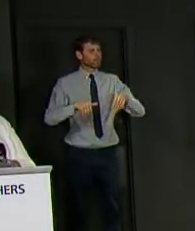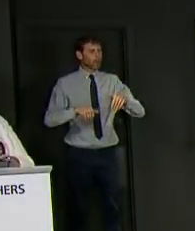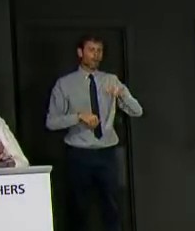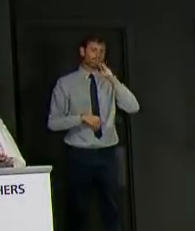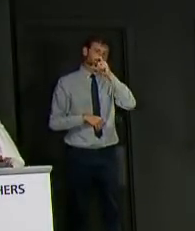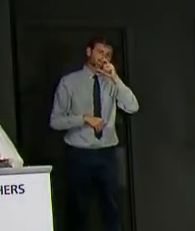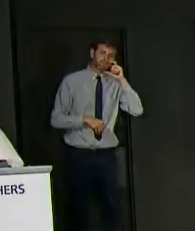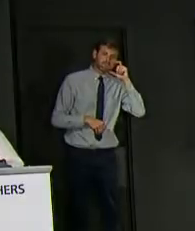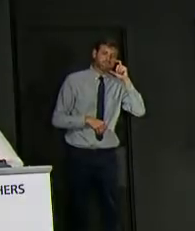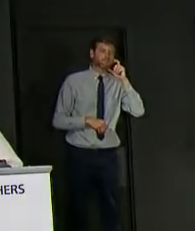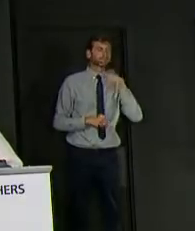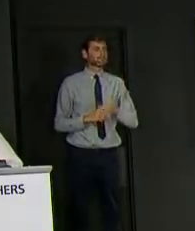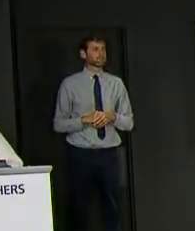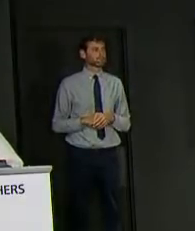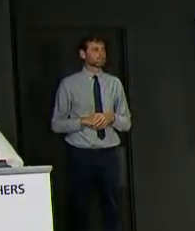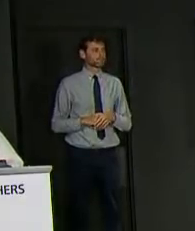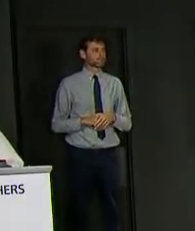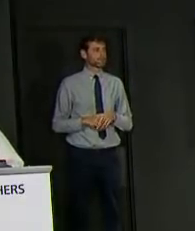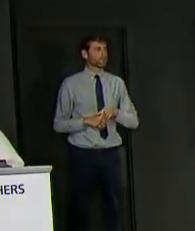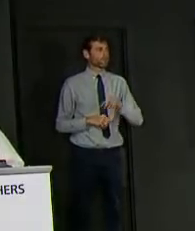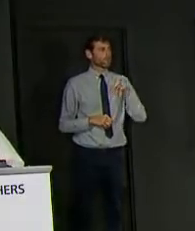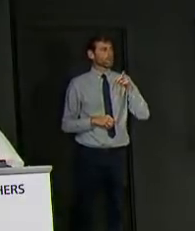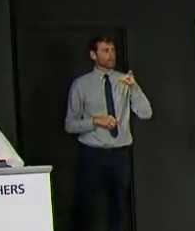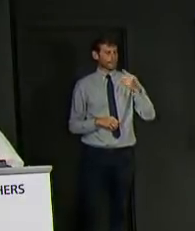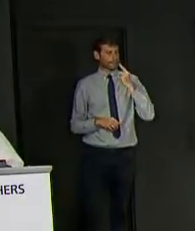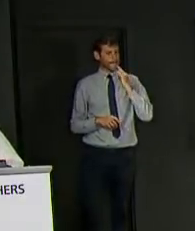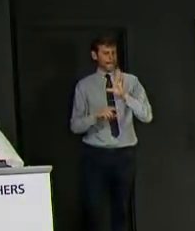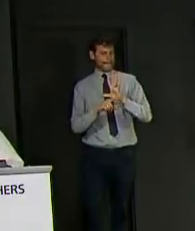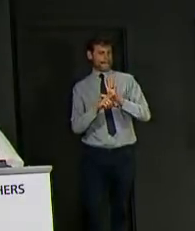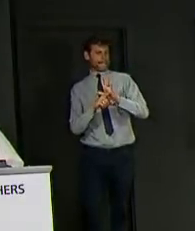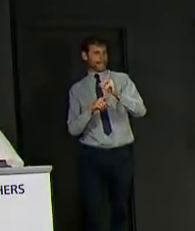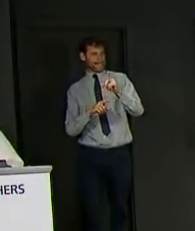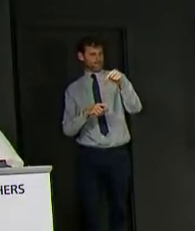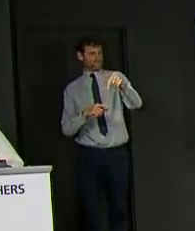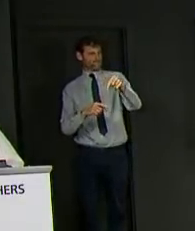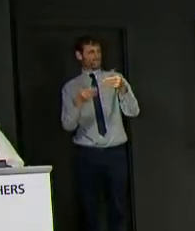coverings, you mentioned obviously a decision being made next week. How quickly would that